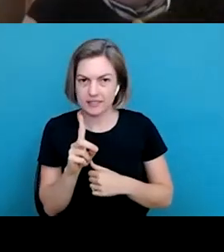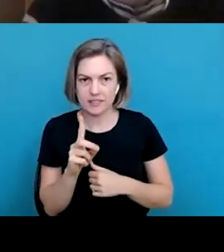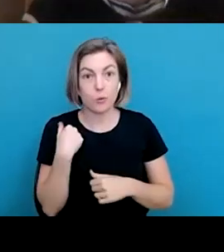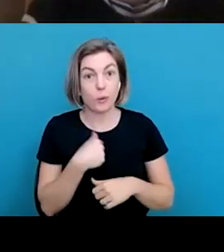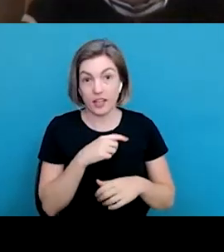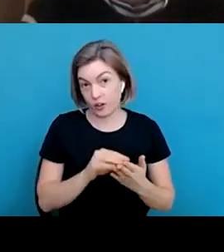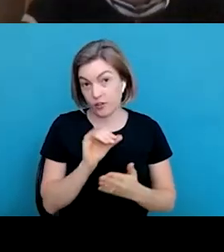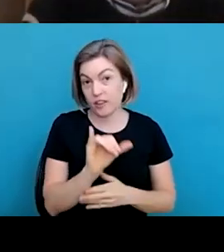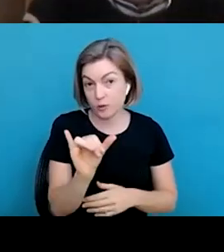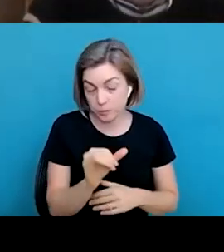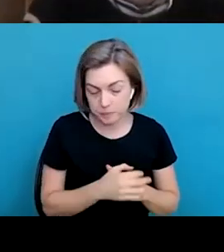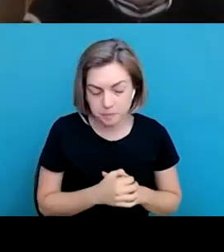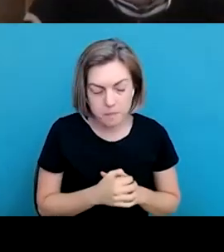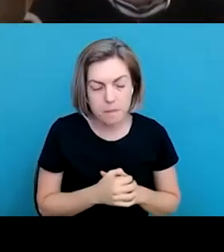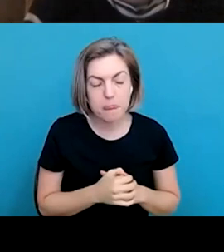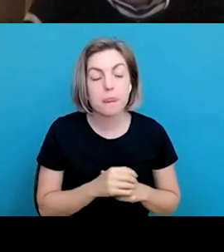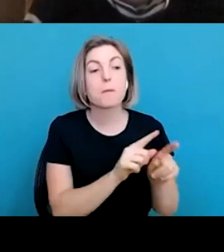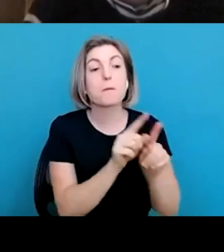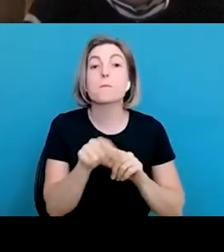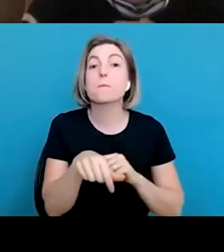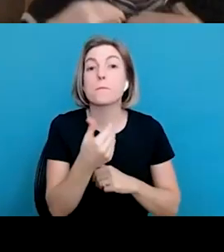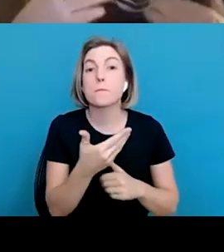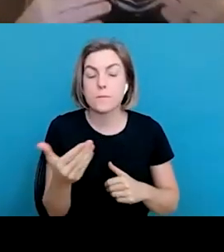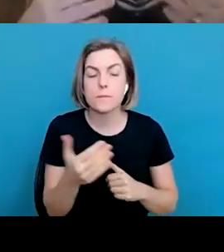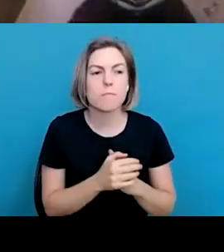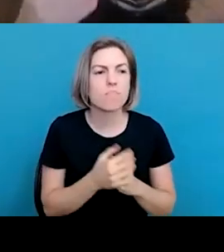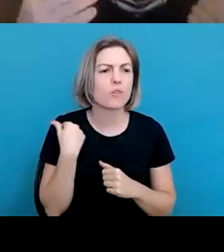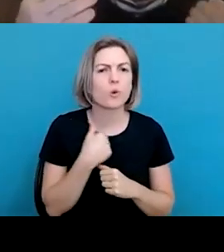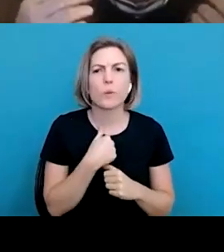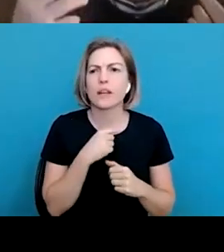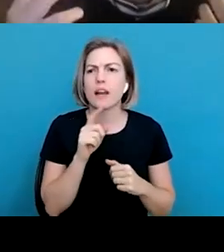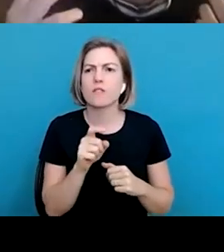And also, how we have to personalize viewing.